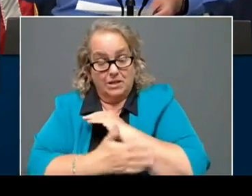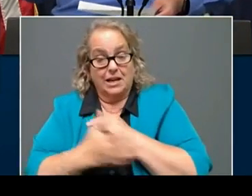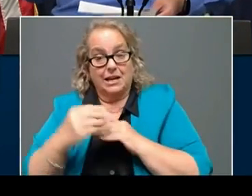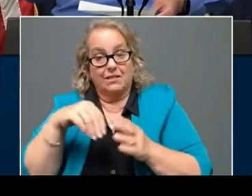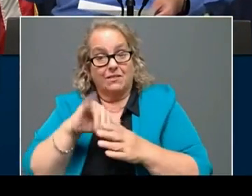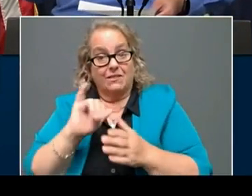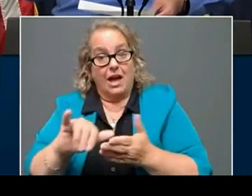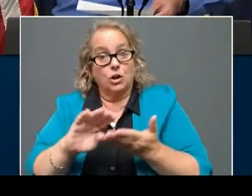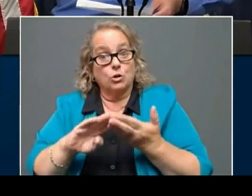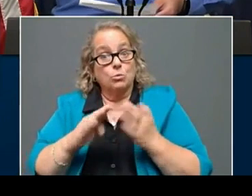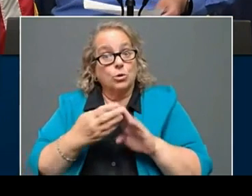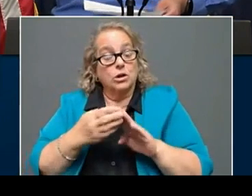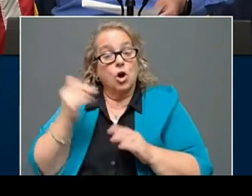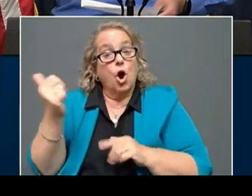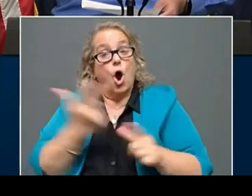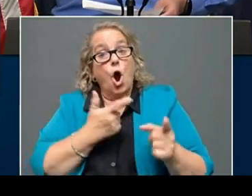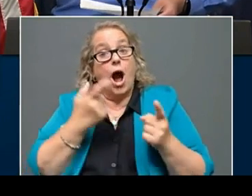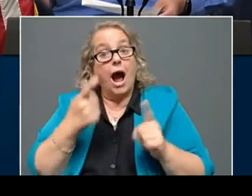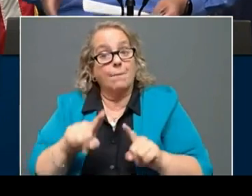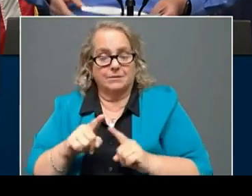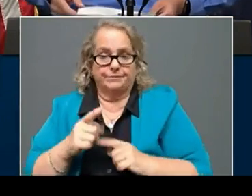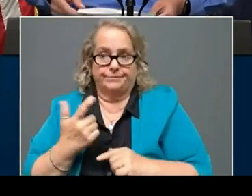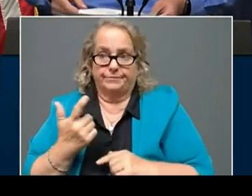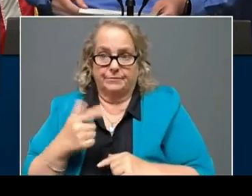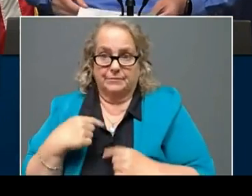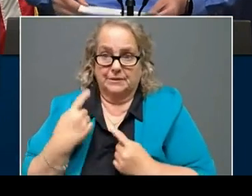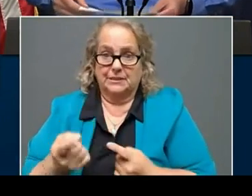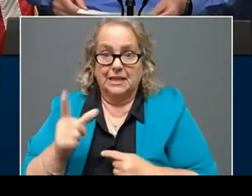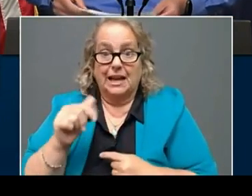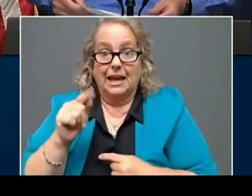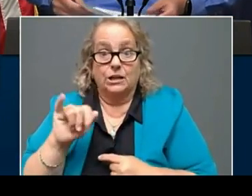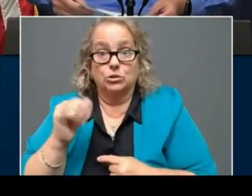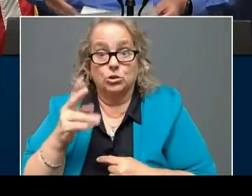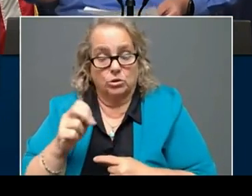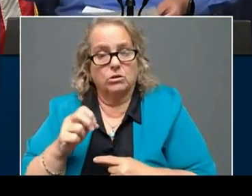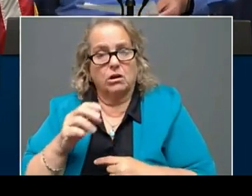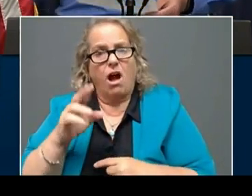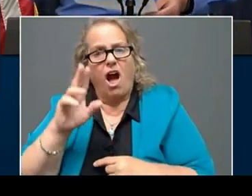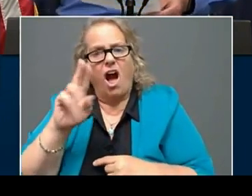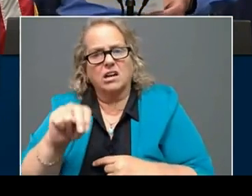occurred since late june in unvaccinated persons. I say this again